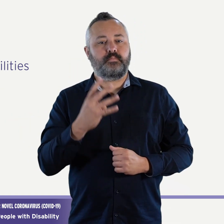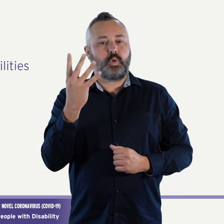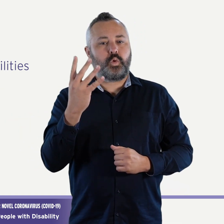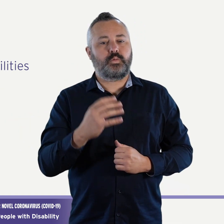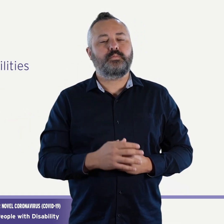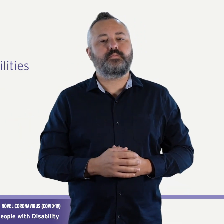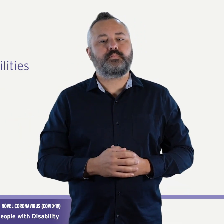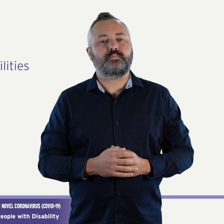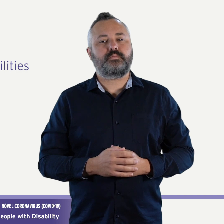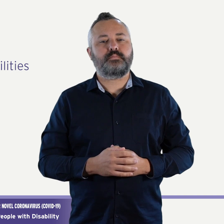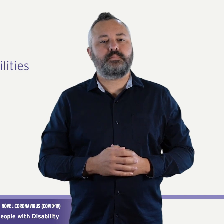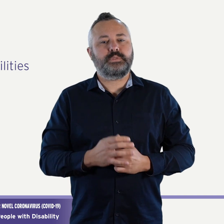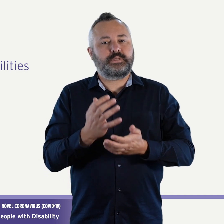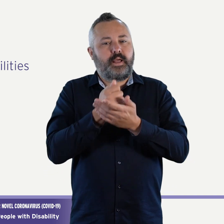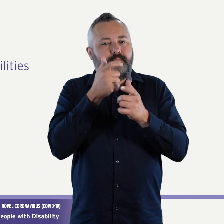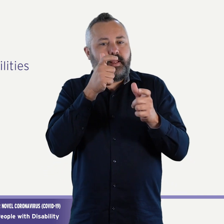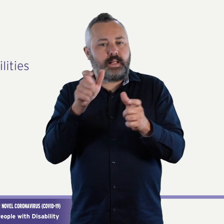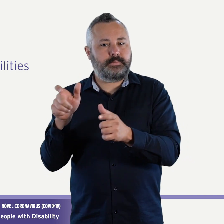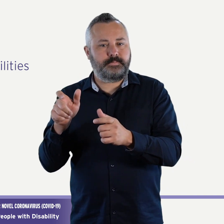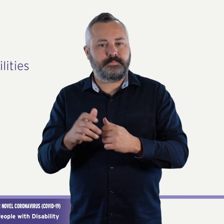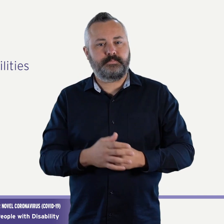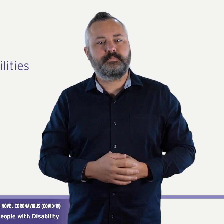4. Safeguarding: